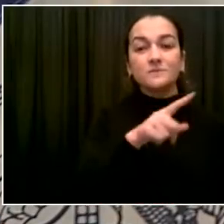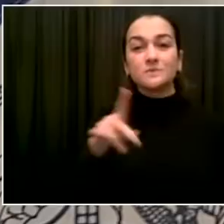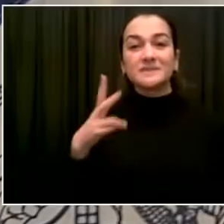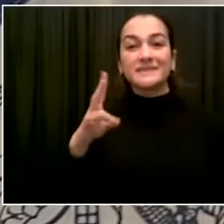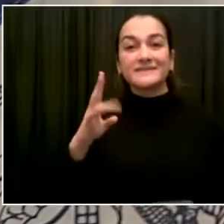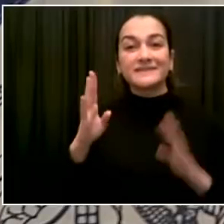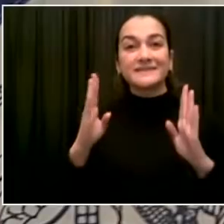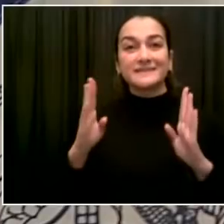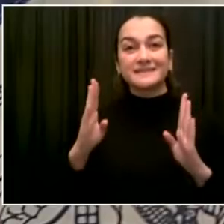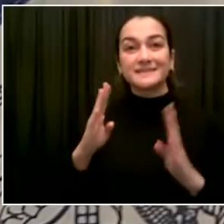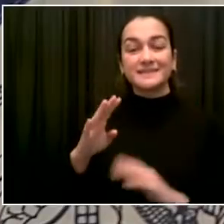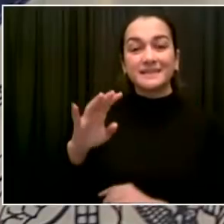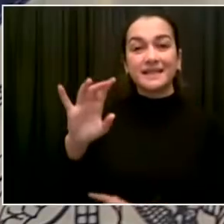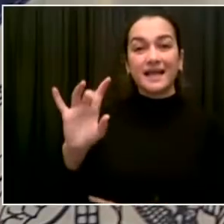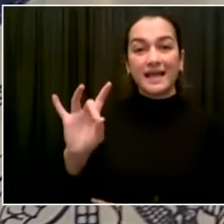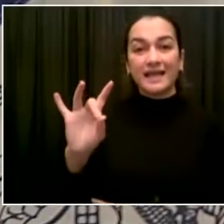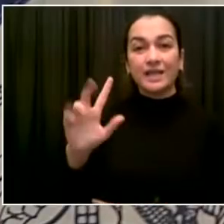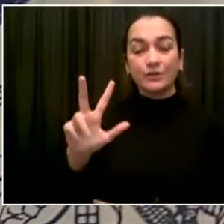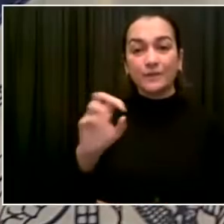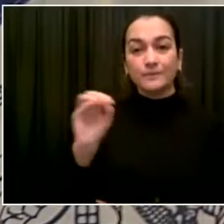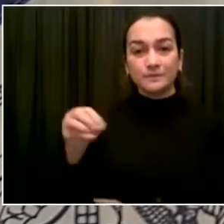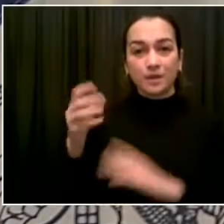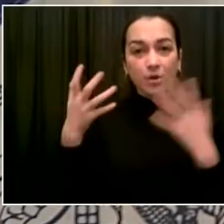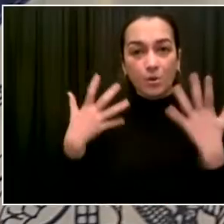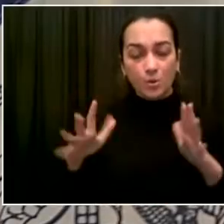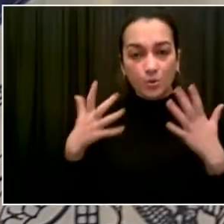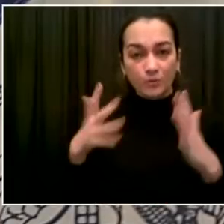ODTAY'S NUMBER ON THE 12 TO 17- YEAR-OLD, 83%, AMAZING.